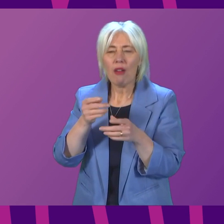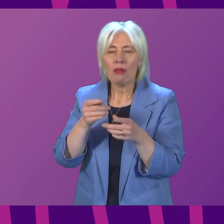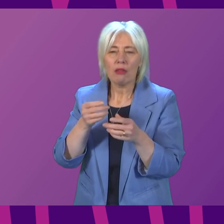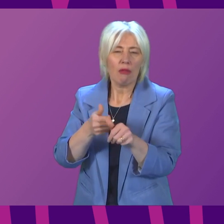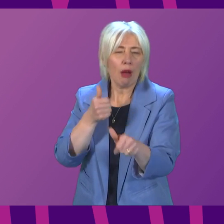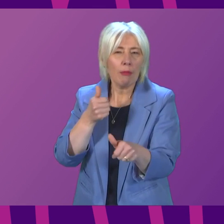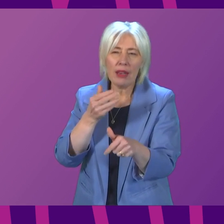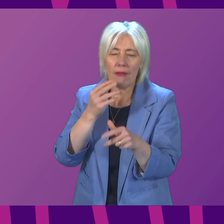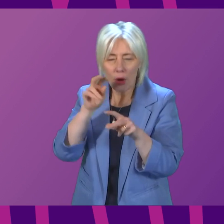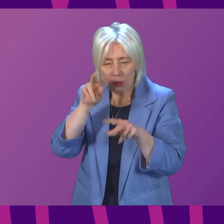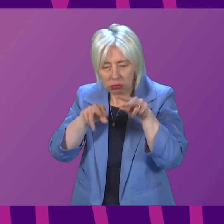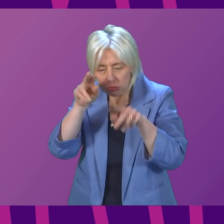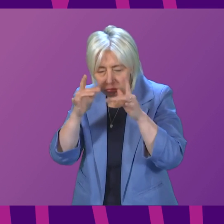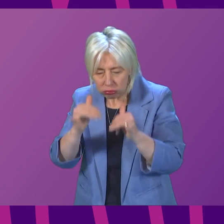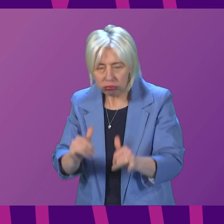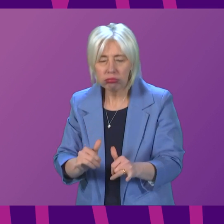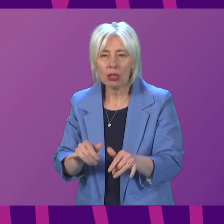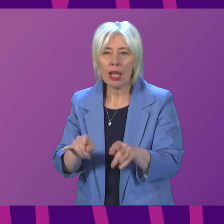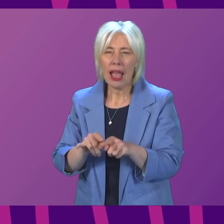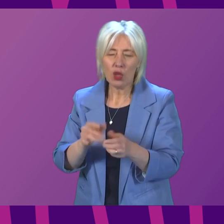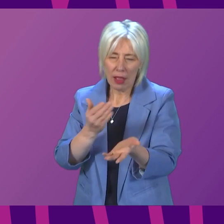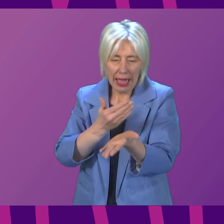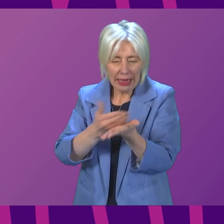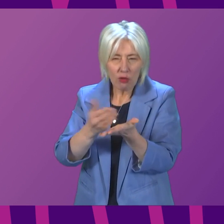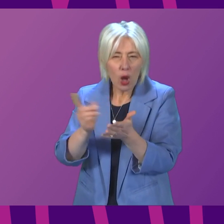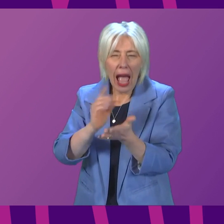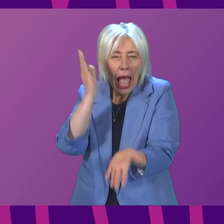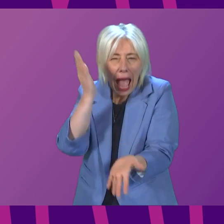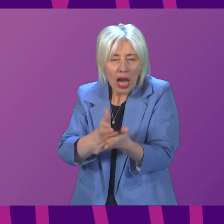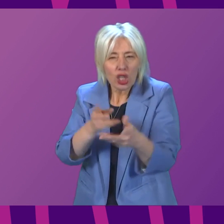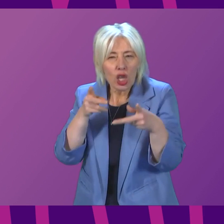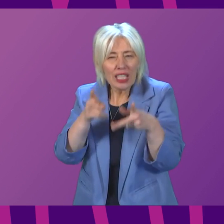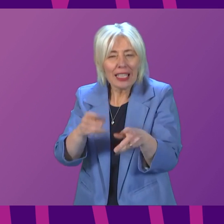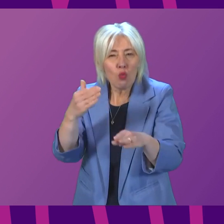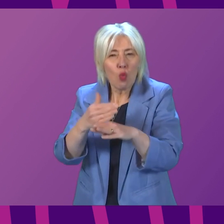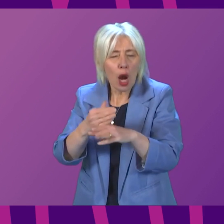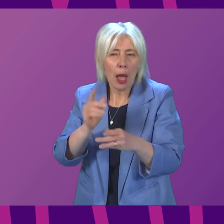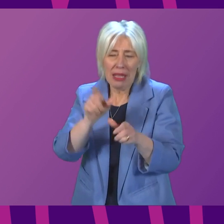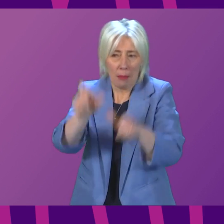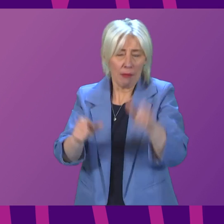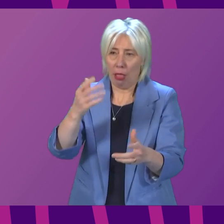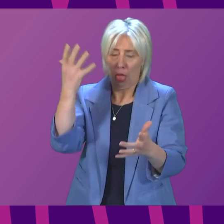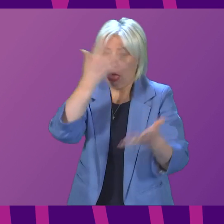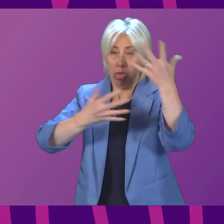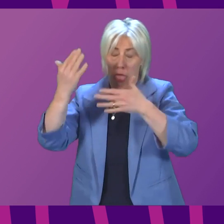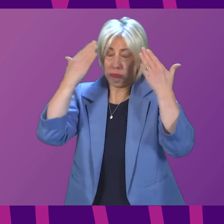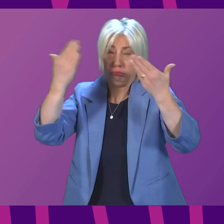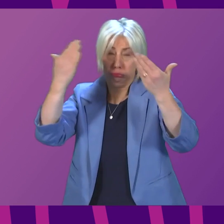a staggering lack of detail about how the scheme will work in practice have left the public baffled and businesses worried.